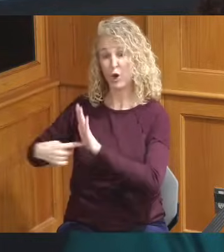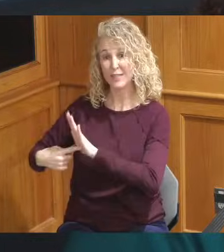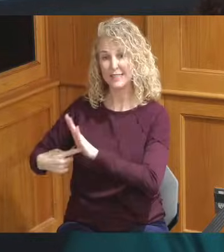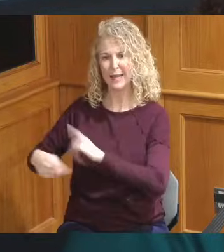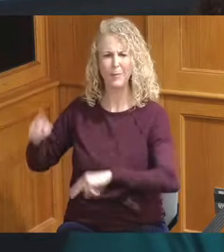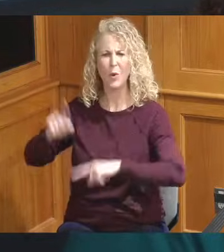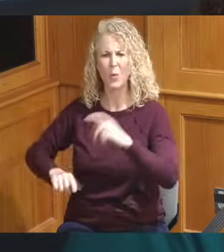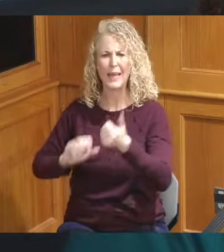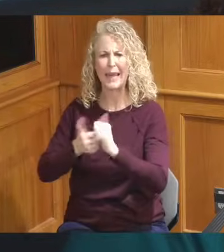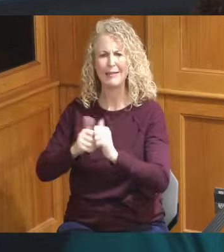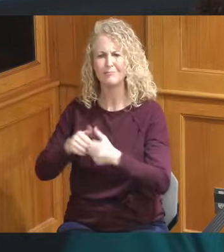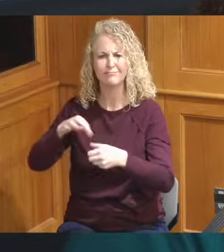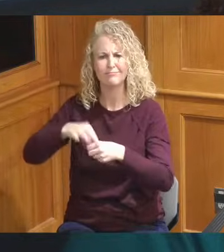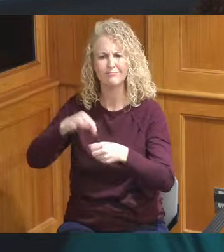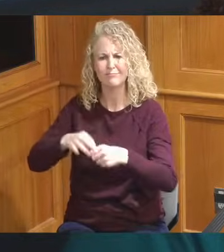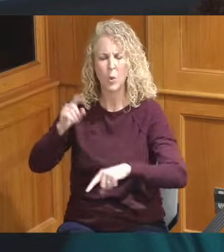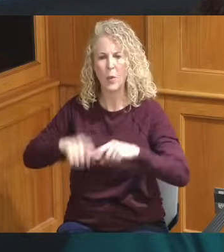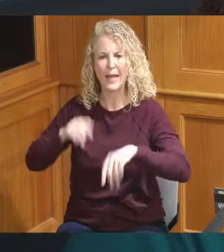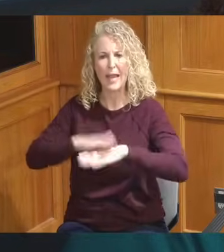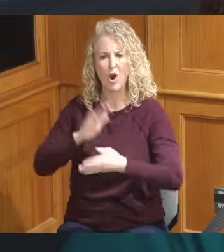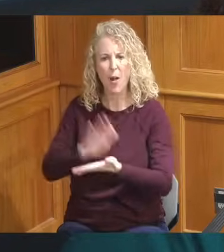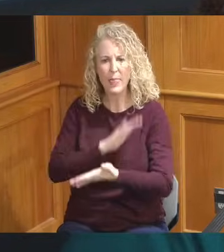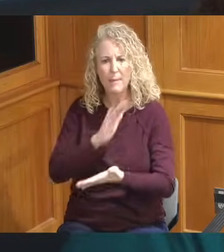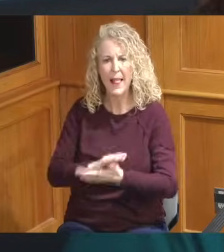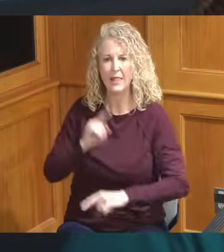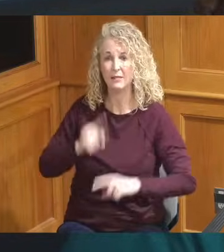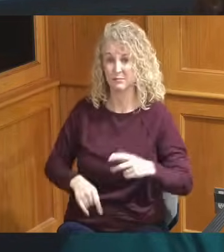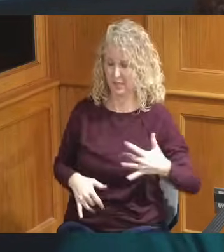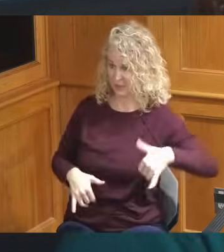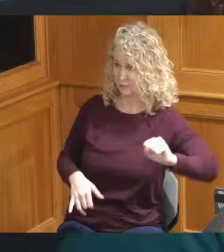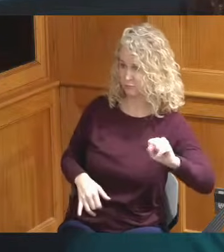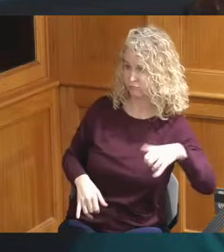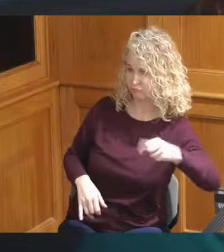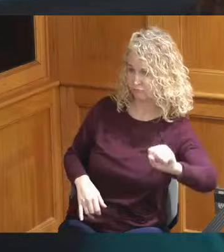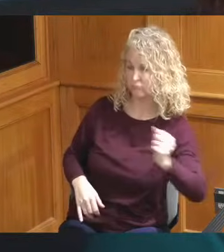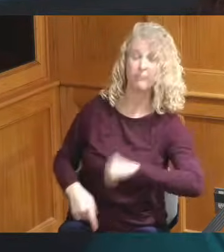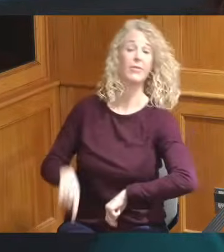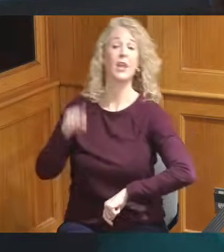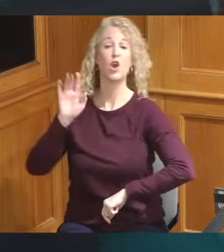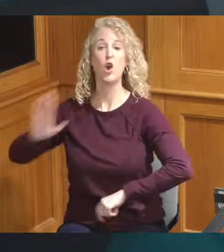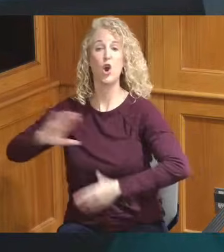for office. We couldn't be on the ballot. We couldn't vote. We I mean this legacy it just